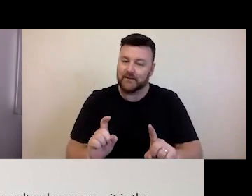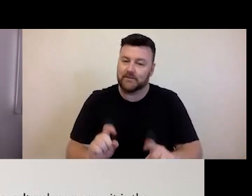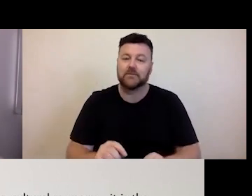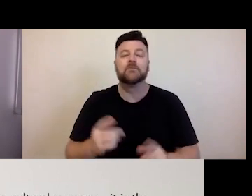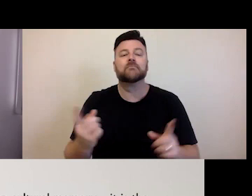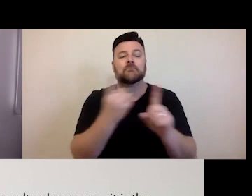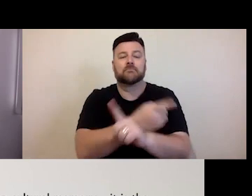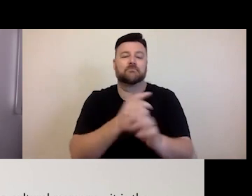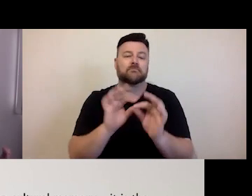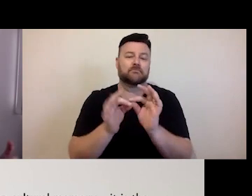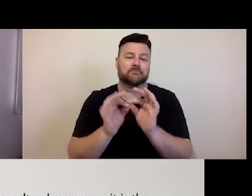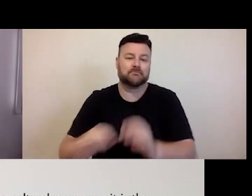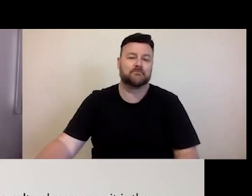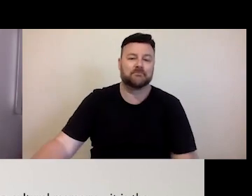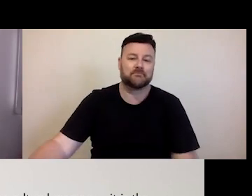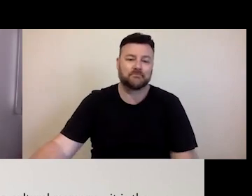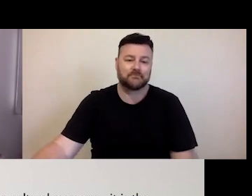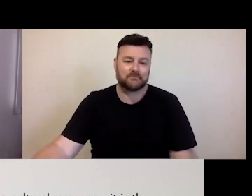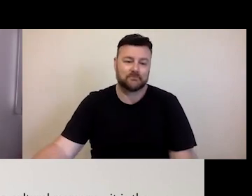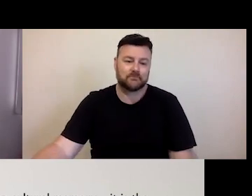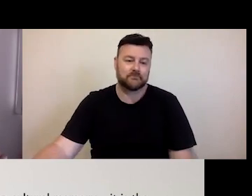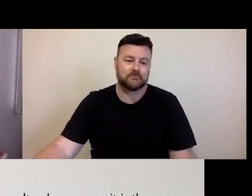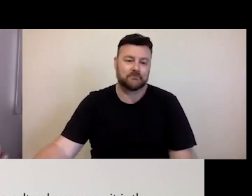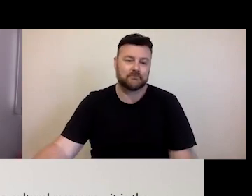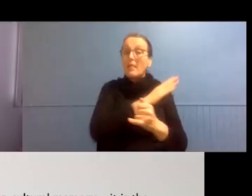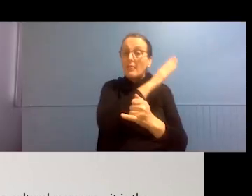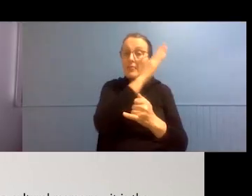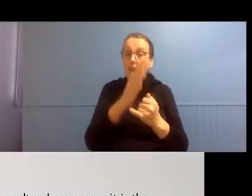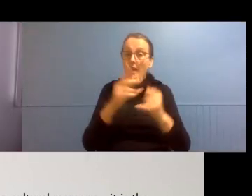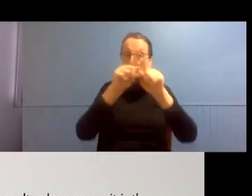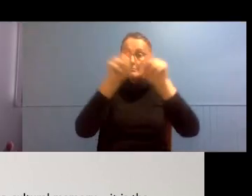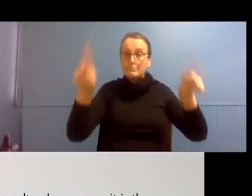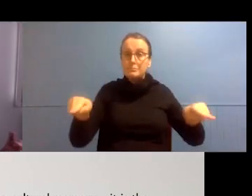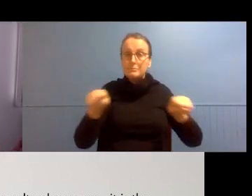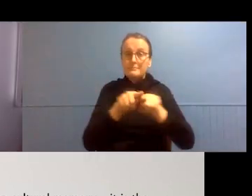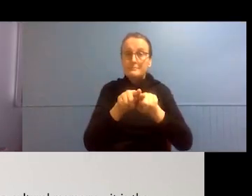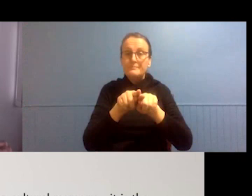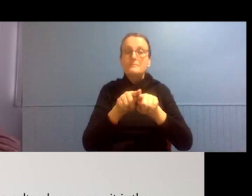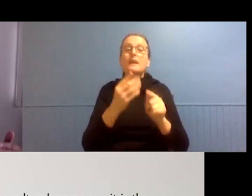folks, the last slide I have for you is the brown rectangle has now above